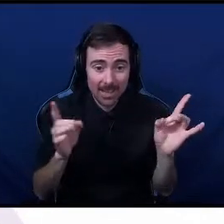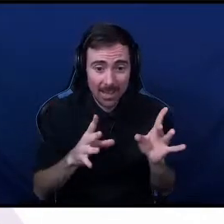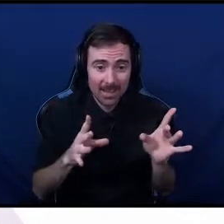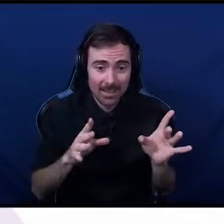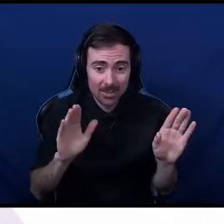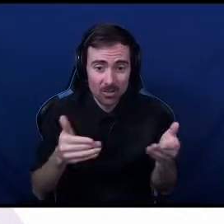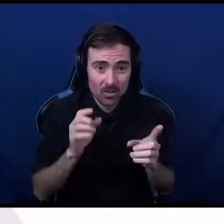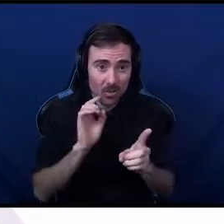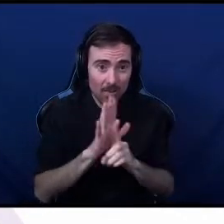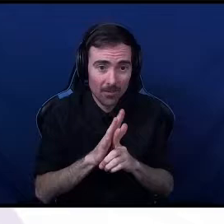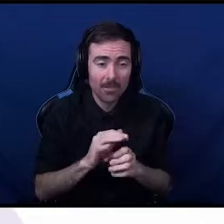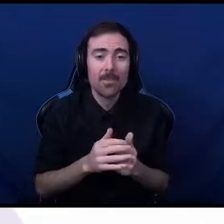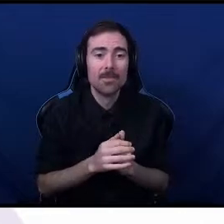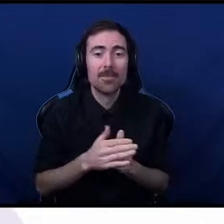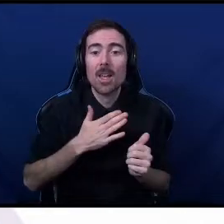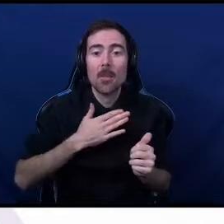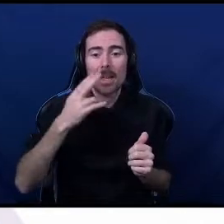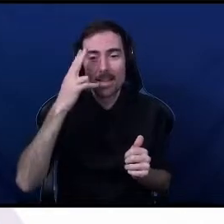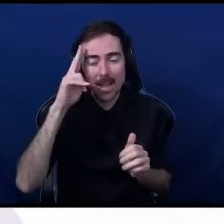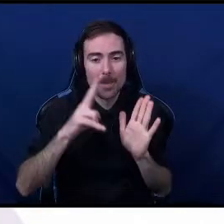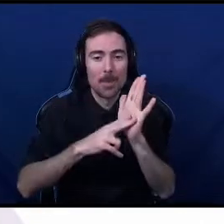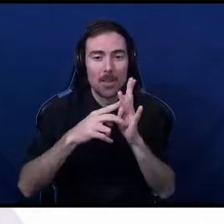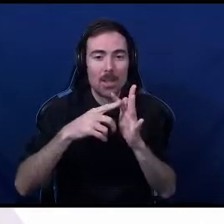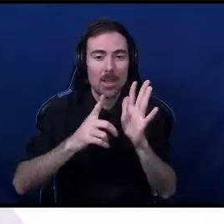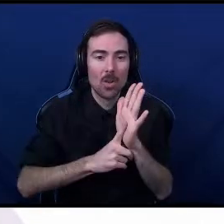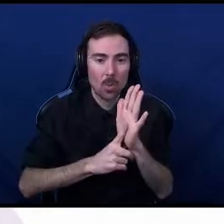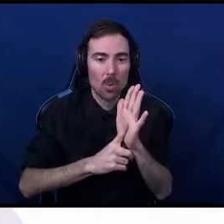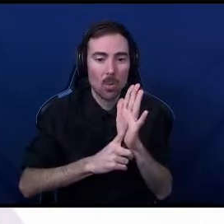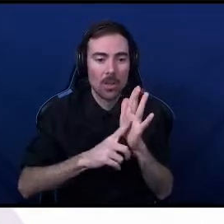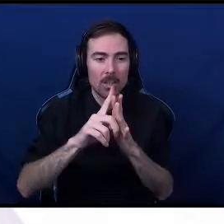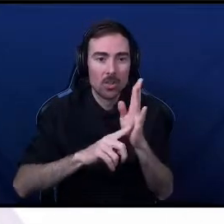Yeah, my name is Noel Joyce, I'm, I'm a wheelchair enthusiast.